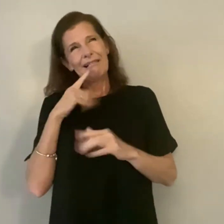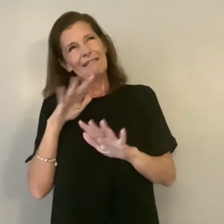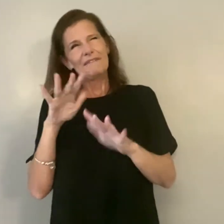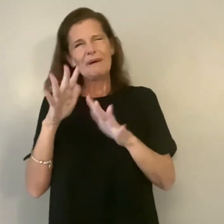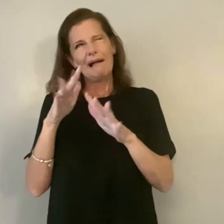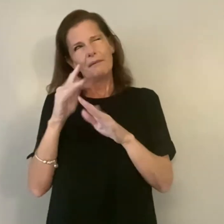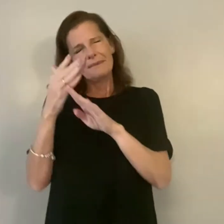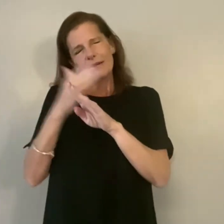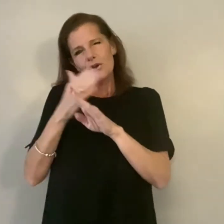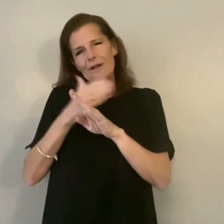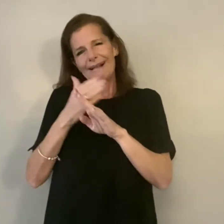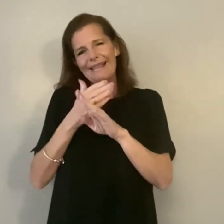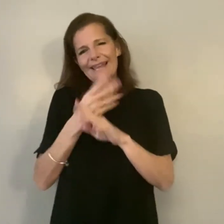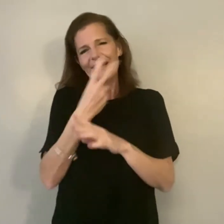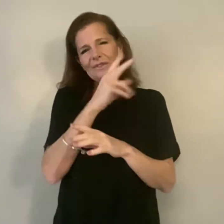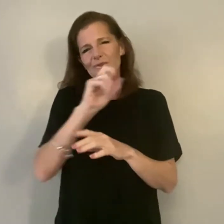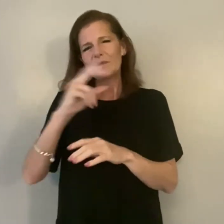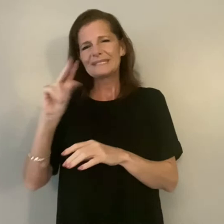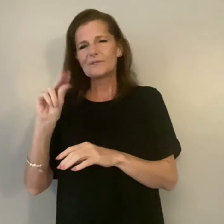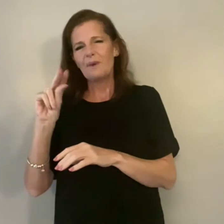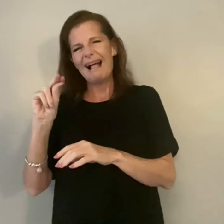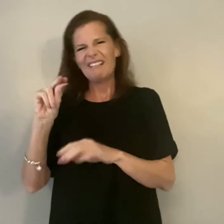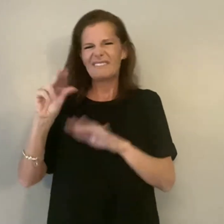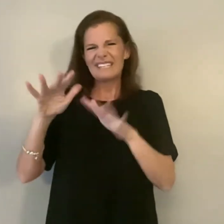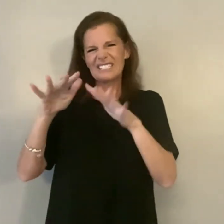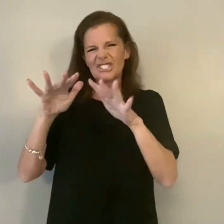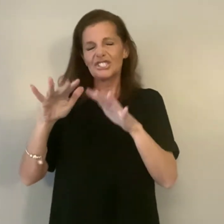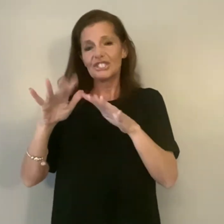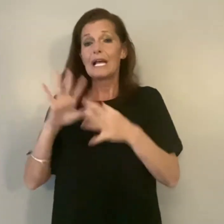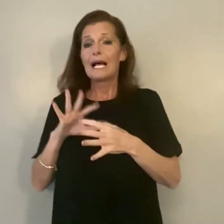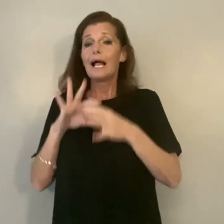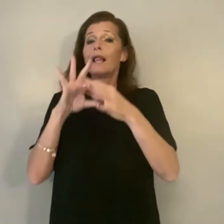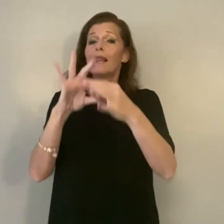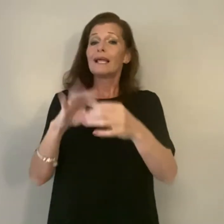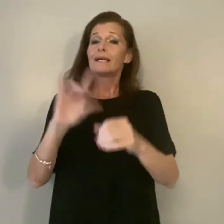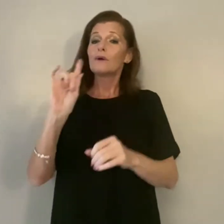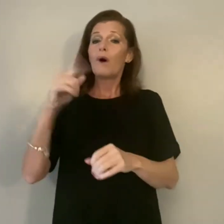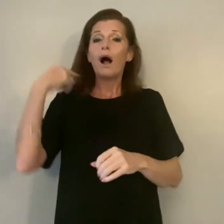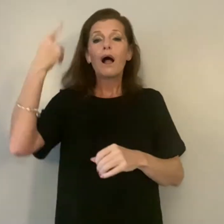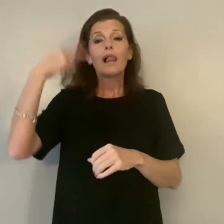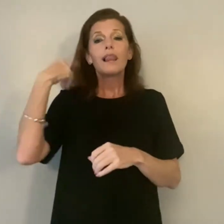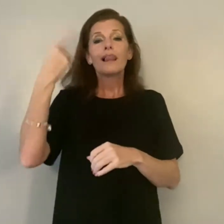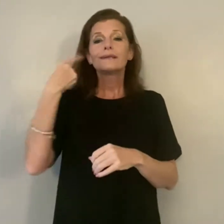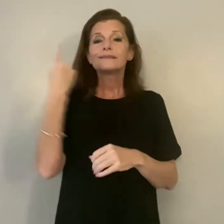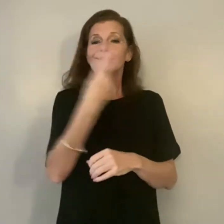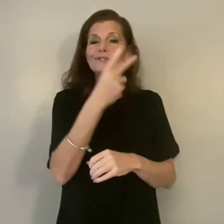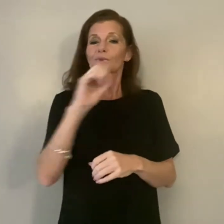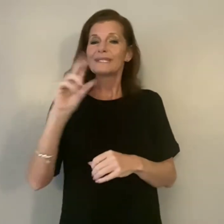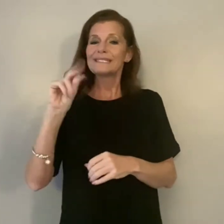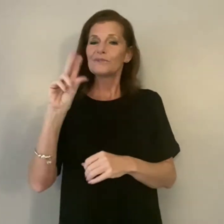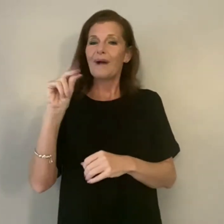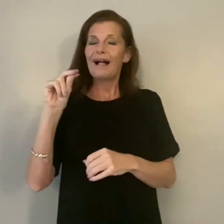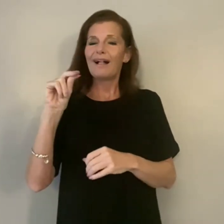The reason I hesitated is probably because it happened slightly earlier than that, but let's say 2012 as part of a London 2012 Olympic games